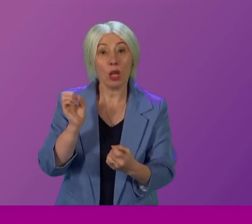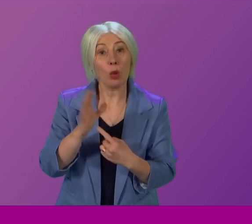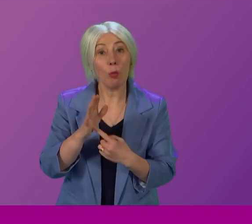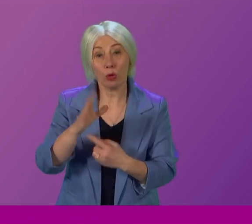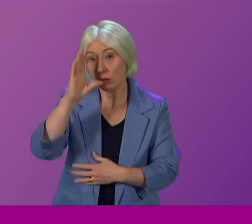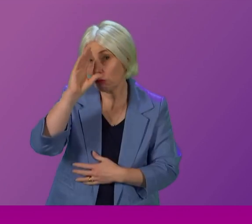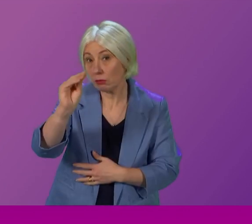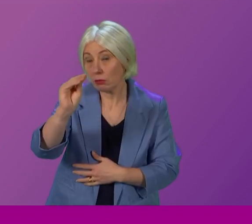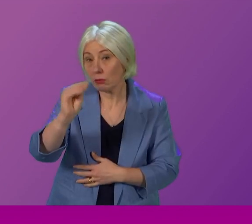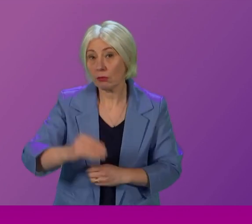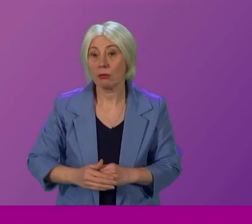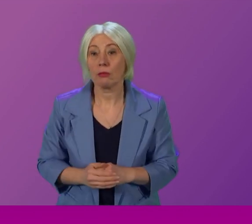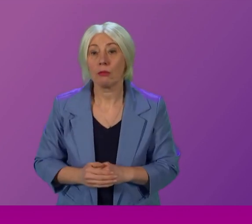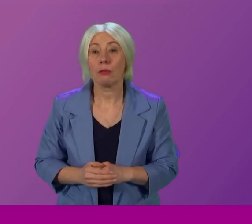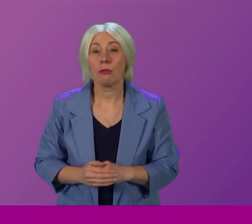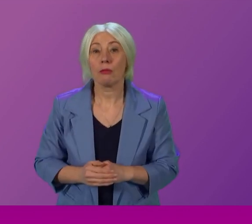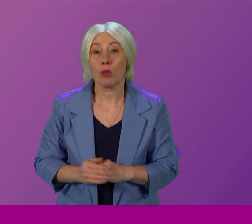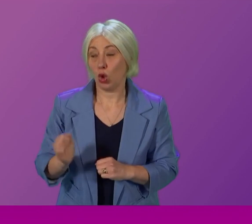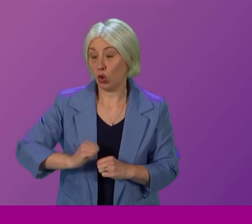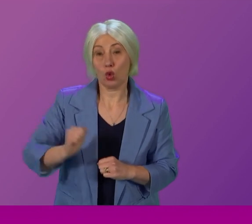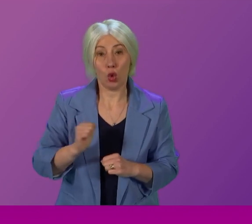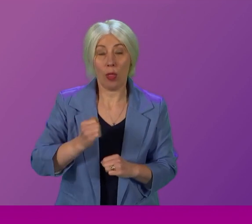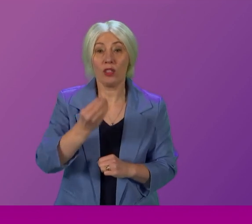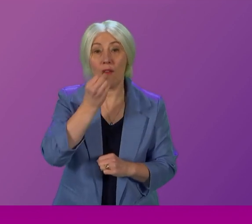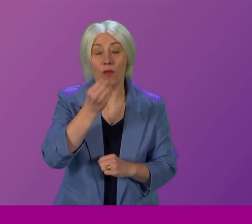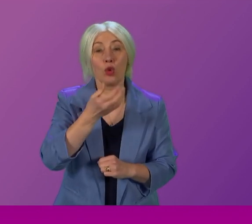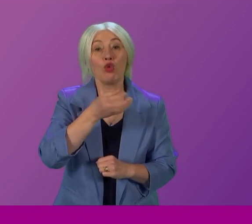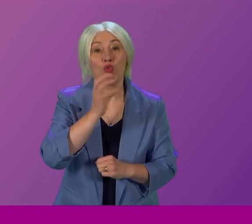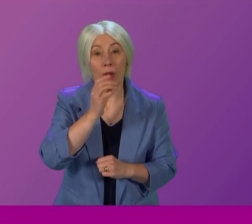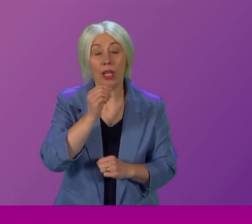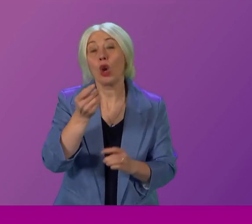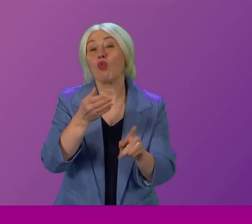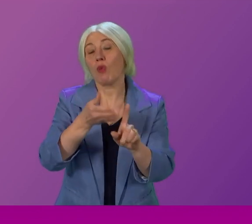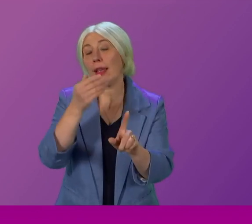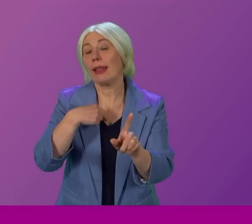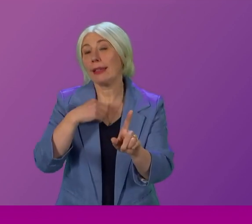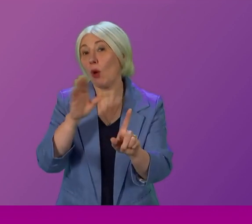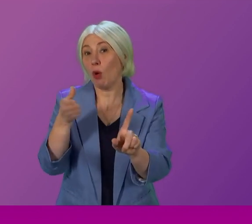that the steps that we have already taken, which I have set out, demonstrate that. In fact, Scotland Food & Drink recognised that approach when it said in recent weeks: